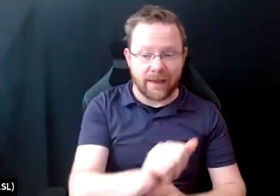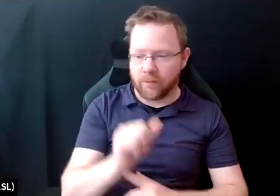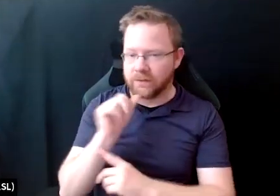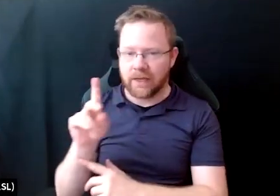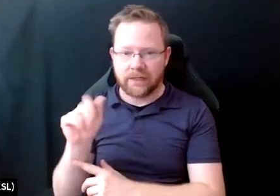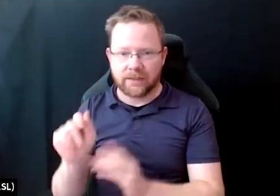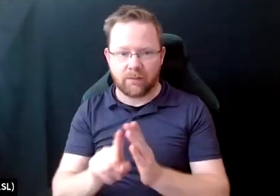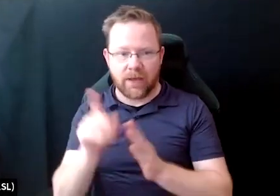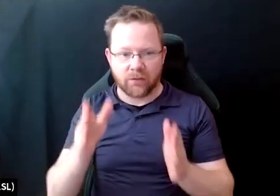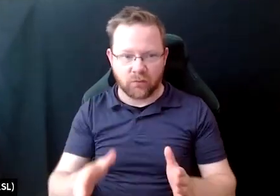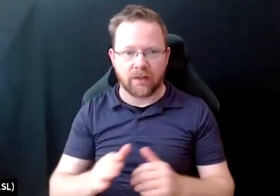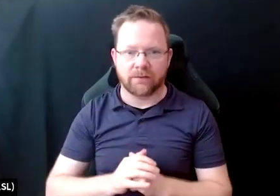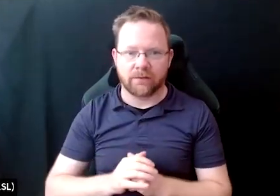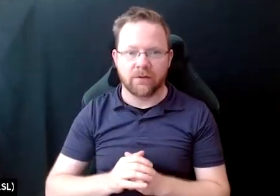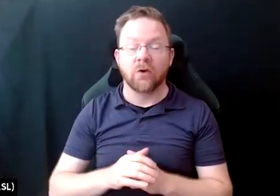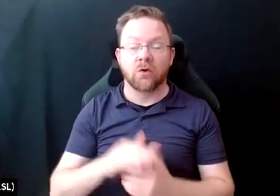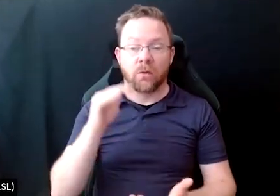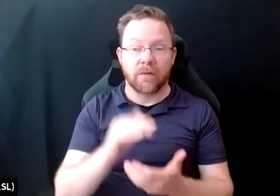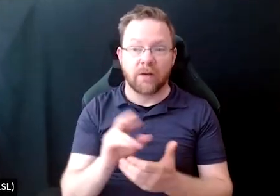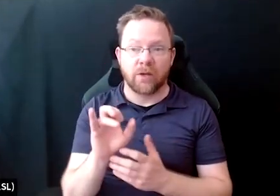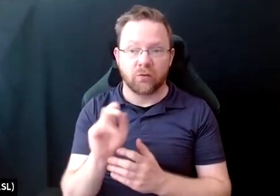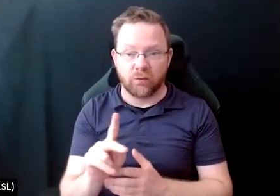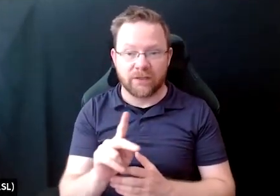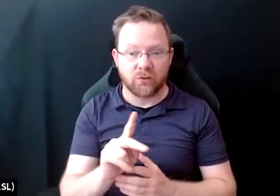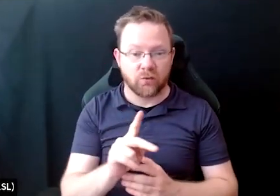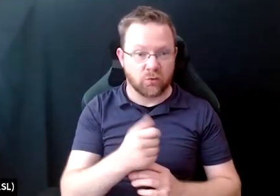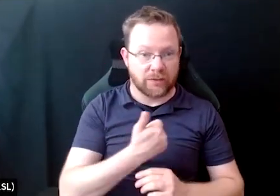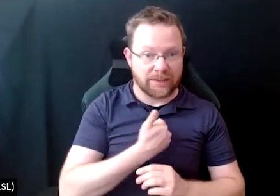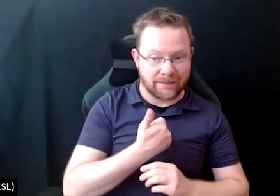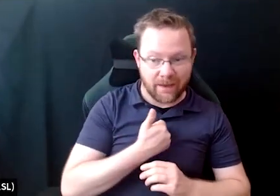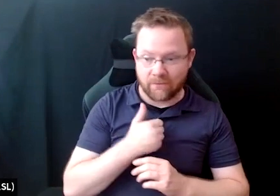The goal is to minimize the risk to self, the risk to crew, and the risk to the mission.